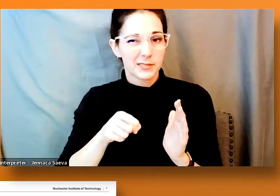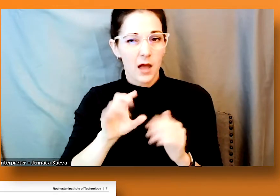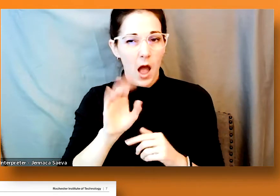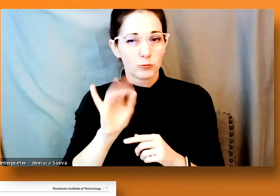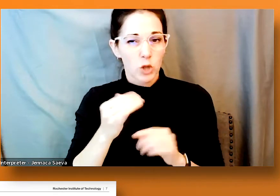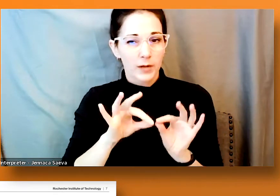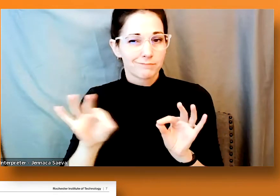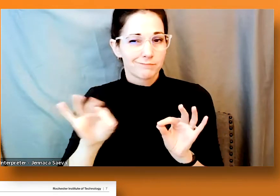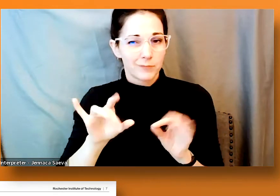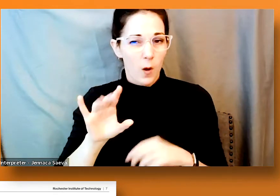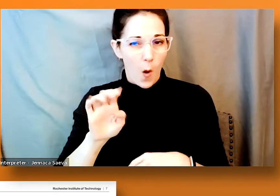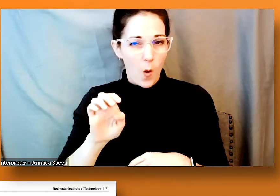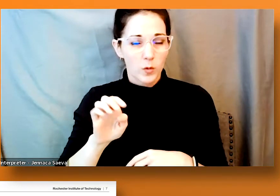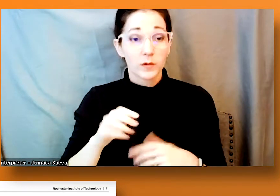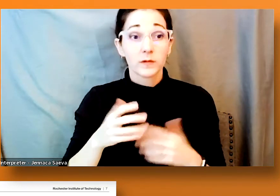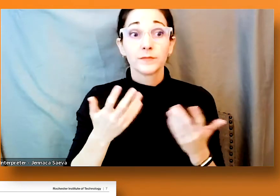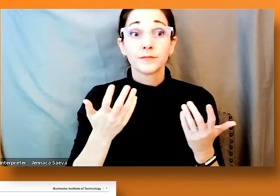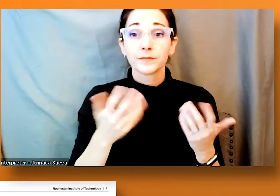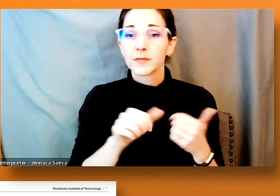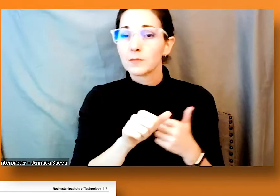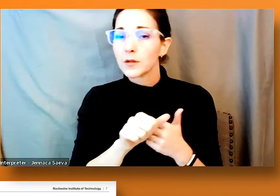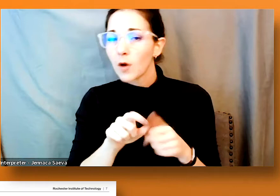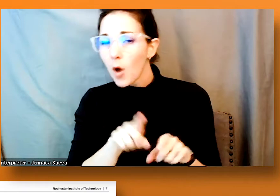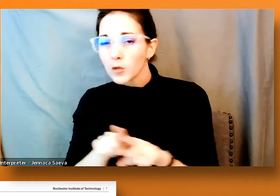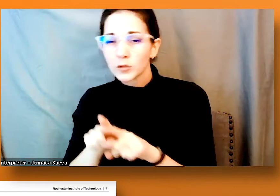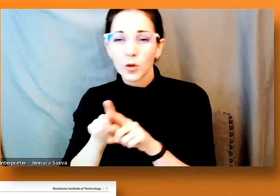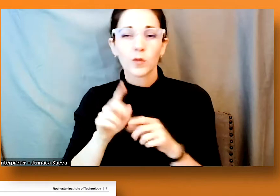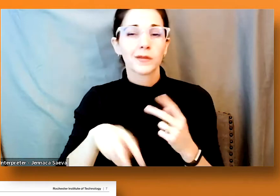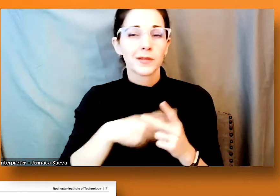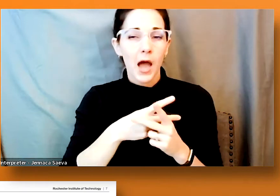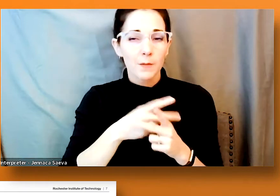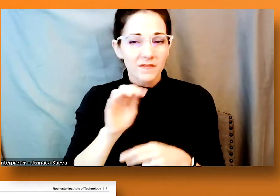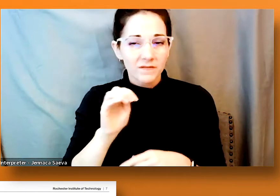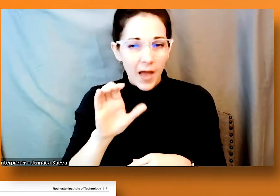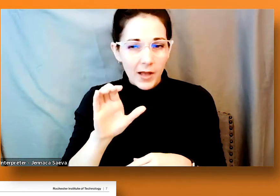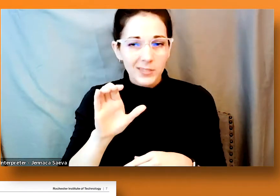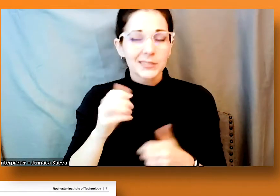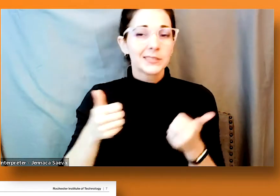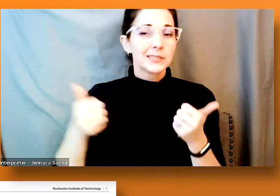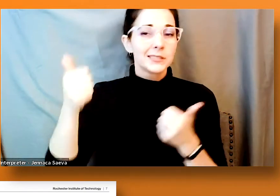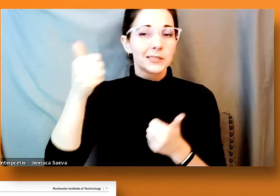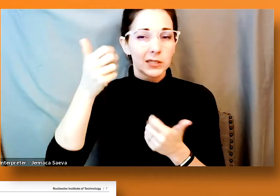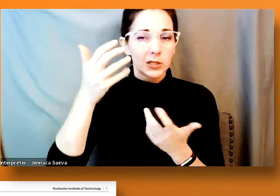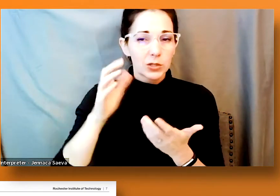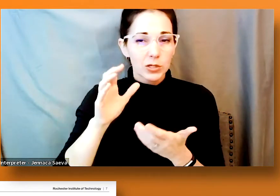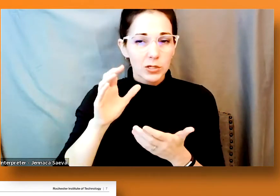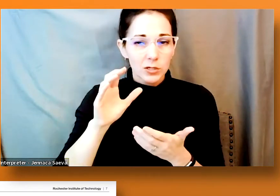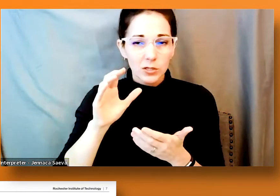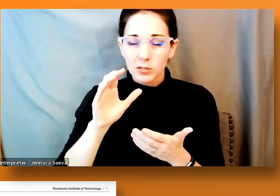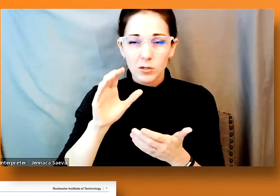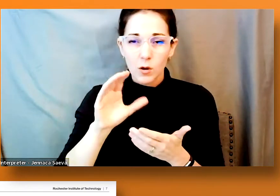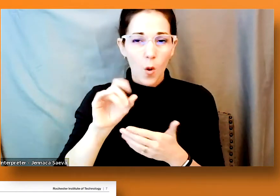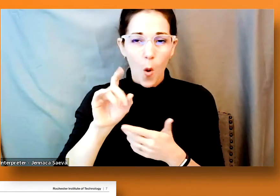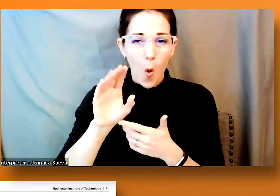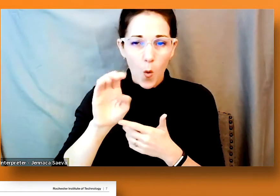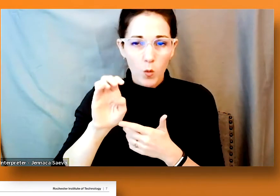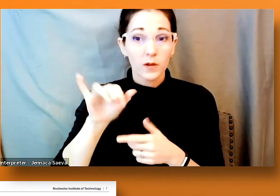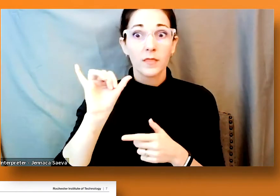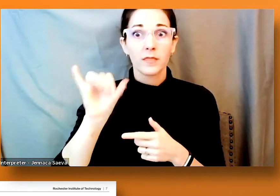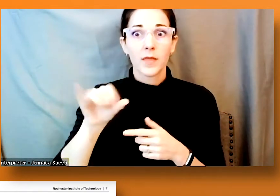and the type of faculty or senior personnel, the type of the salary that's being paid.